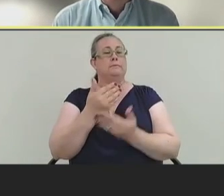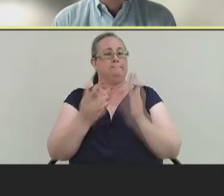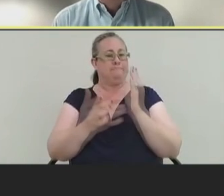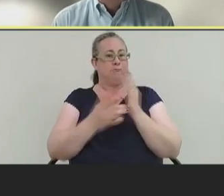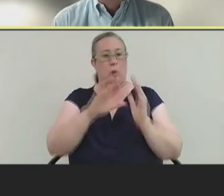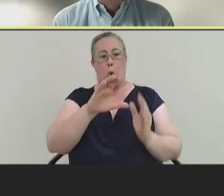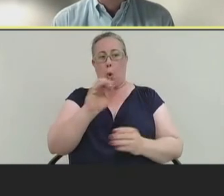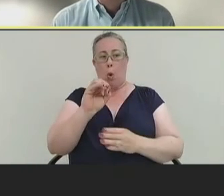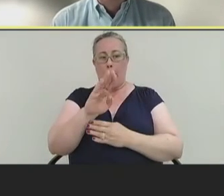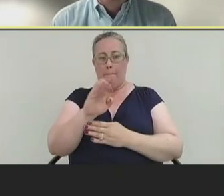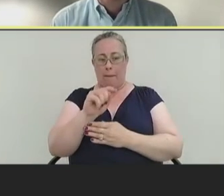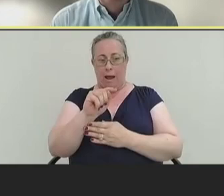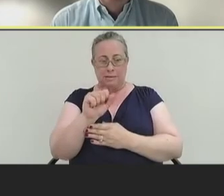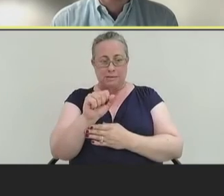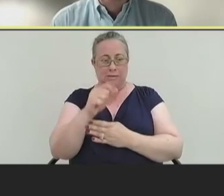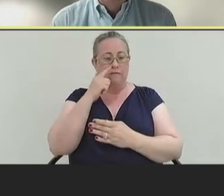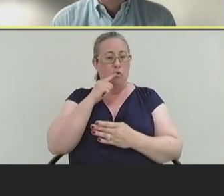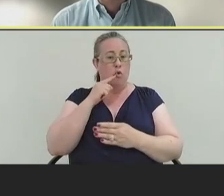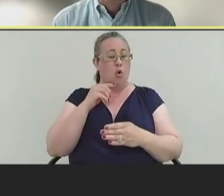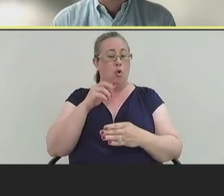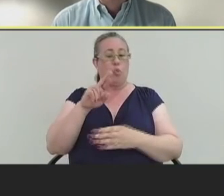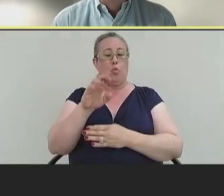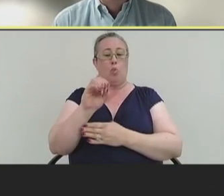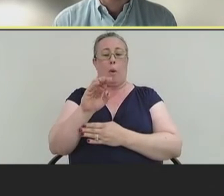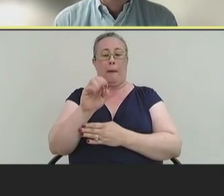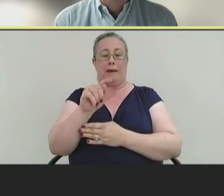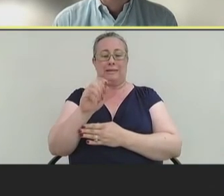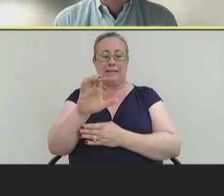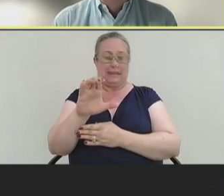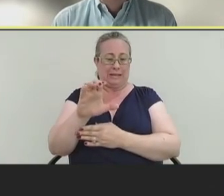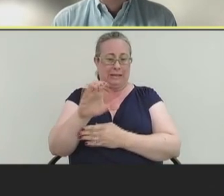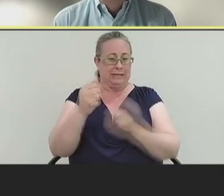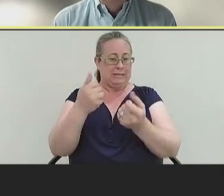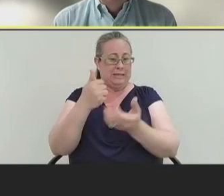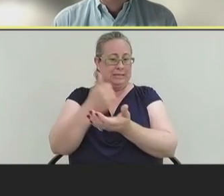the idea of robotic assistance that's able to assist workers in their work,